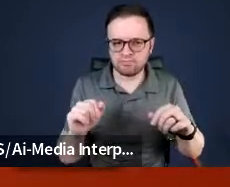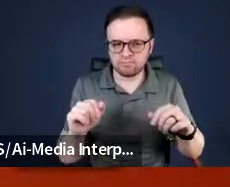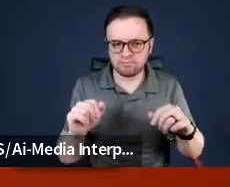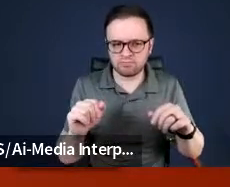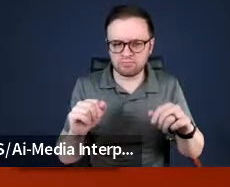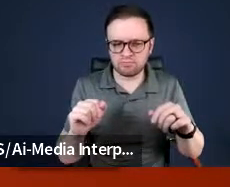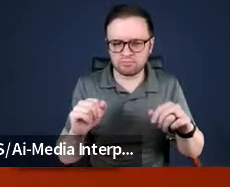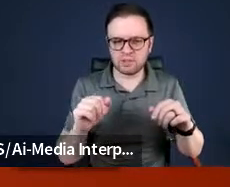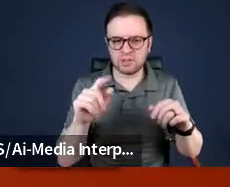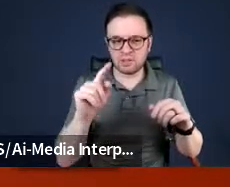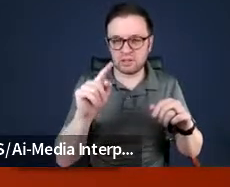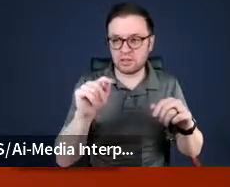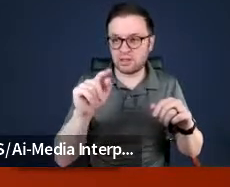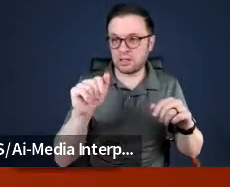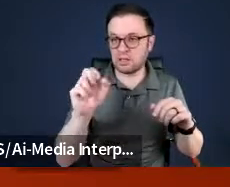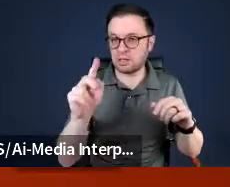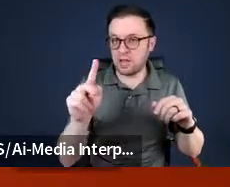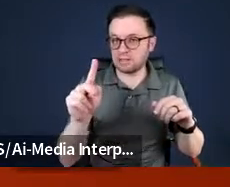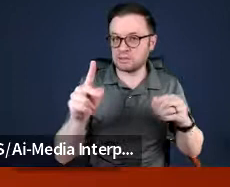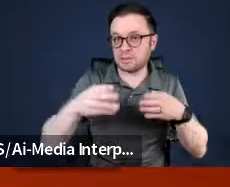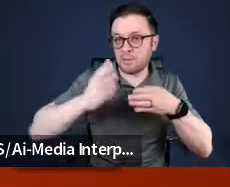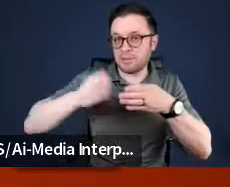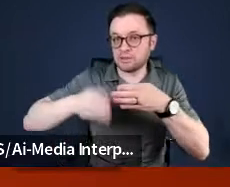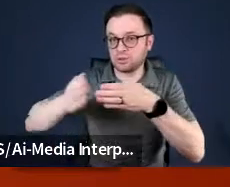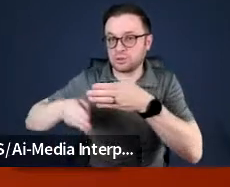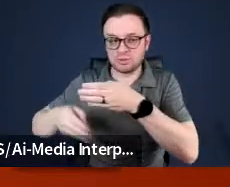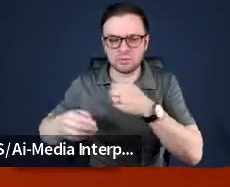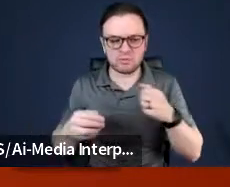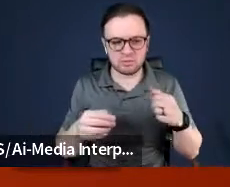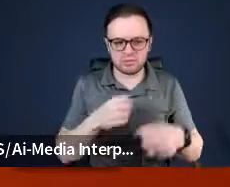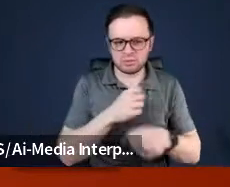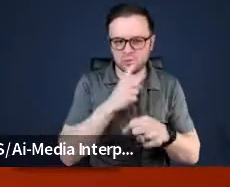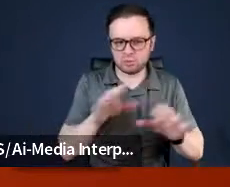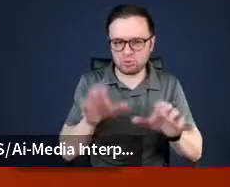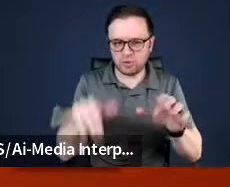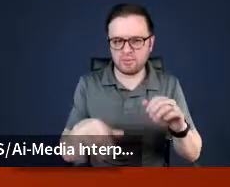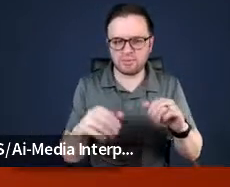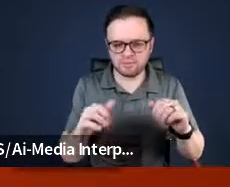as you are testing, for task completion,